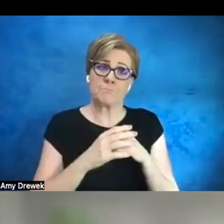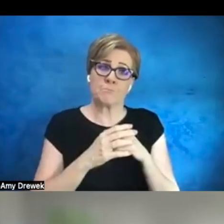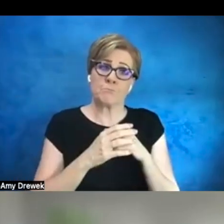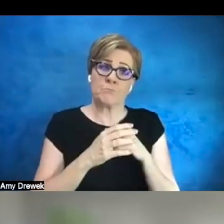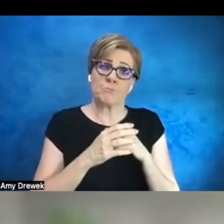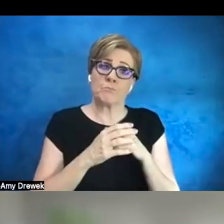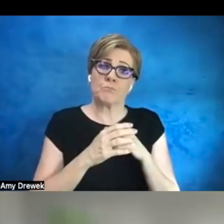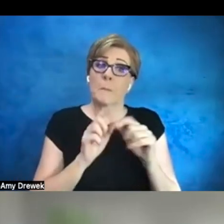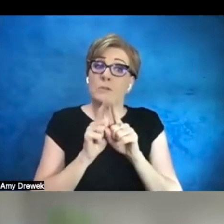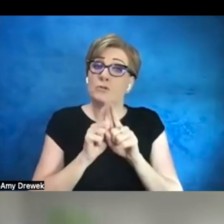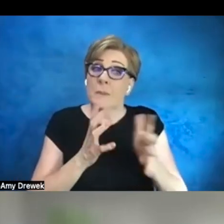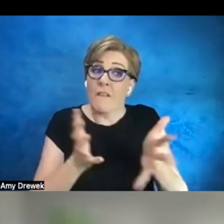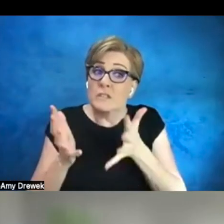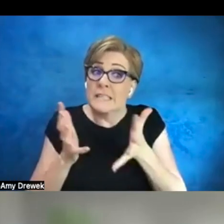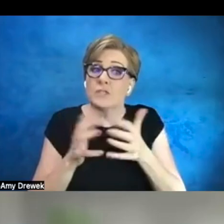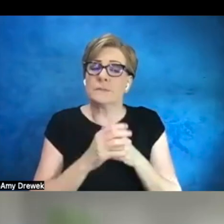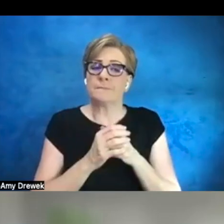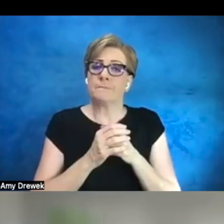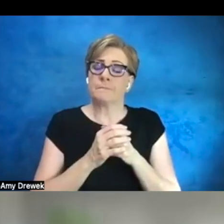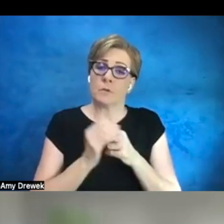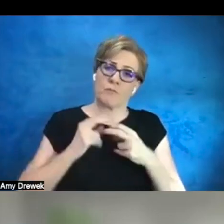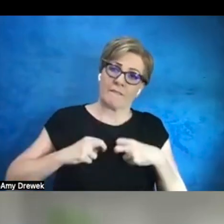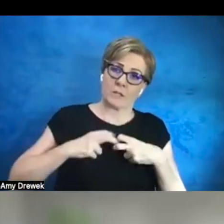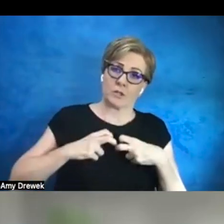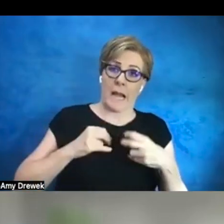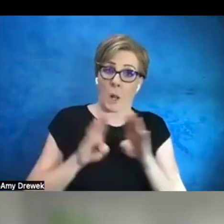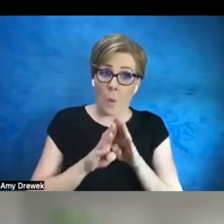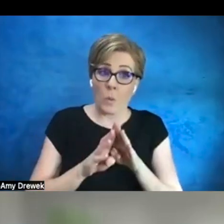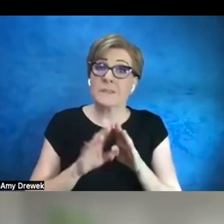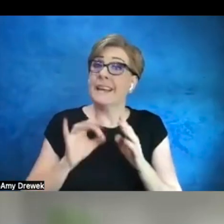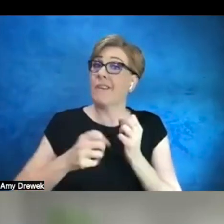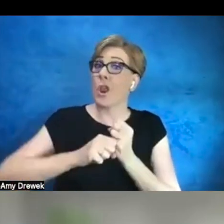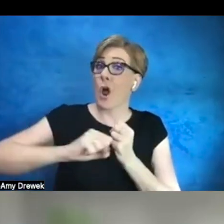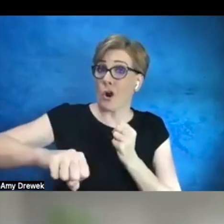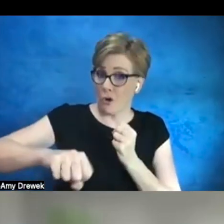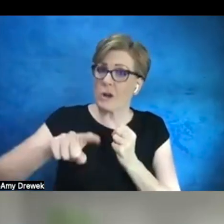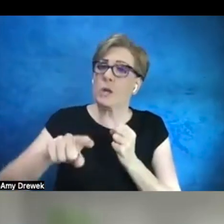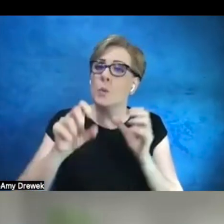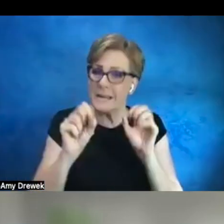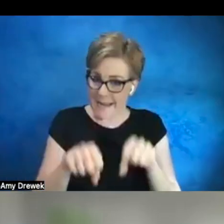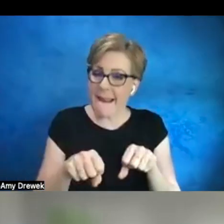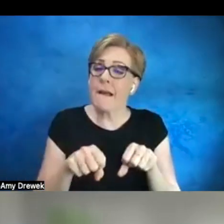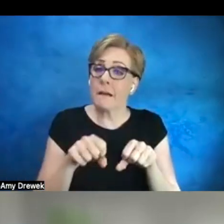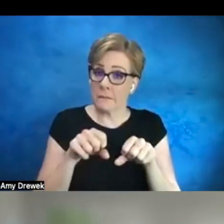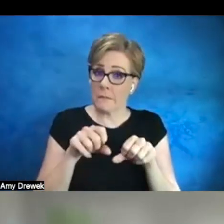If you want to expand it to longer, you can include more of a mentorship conversation, so 30